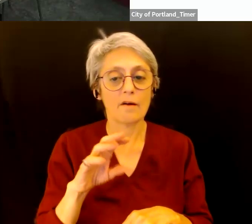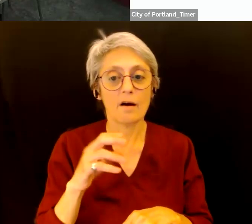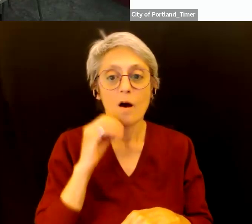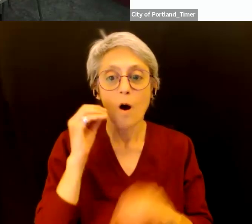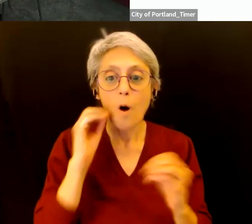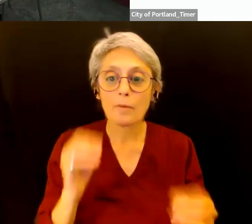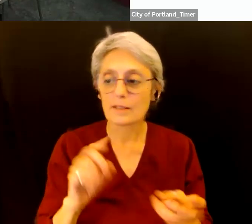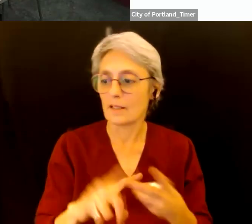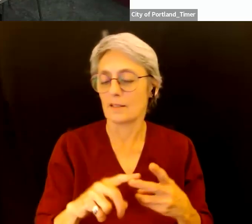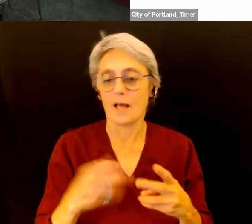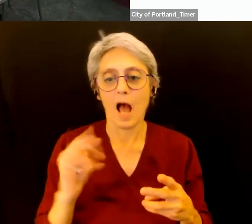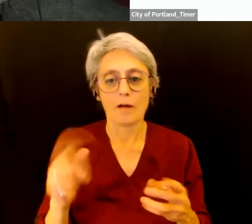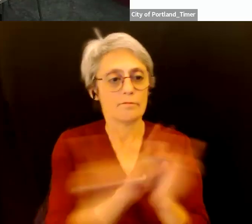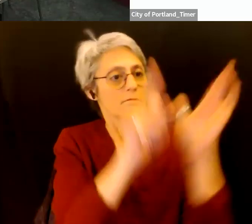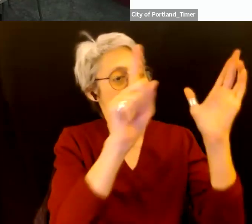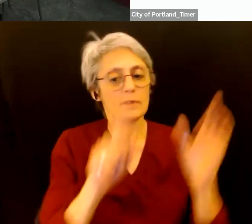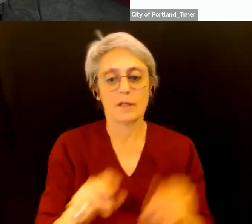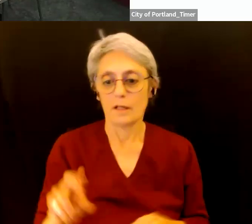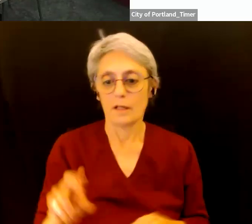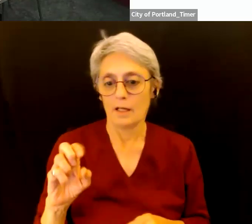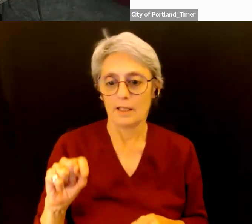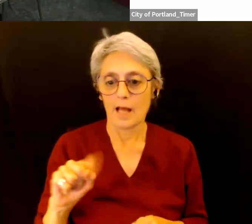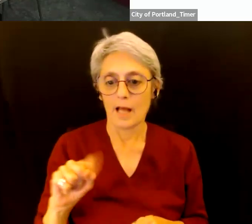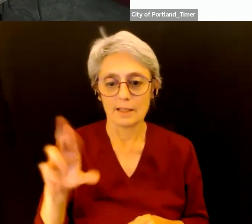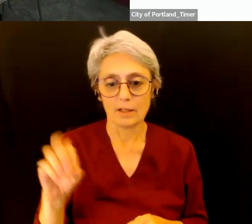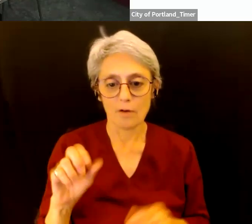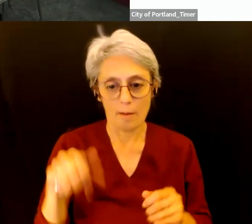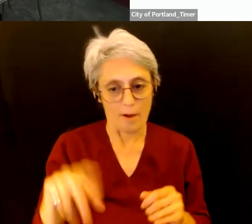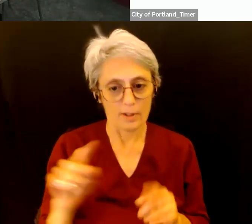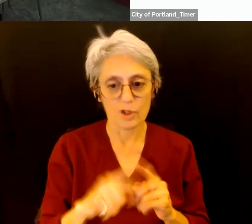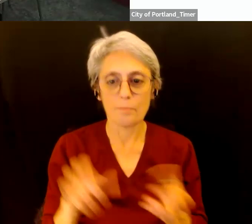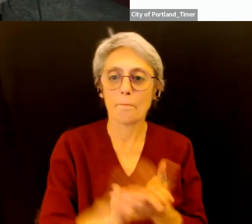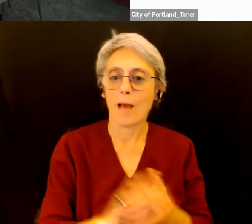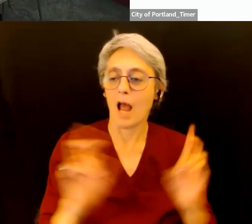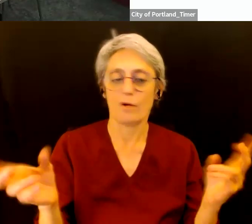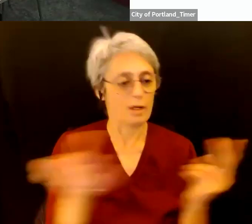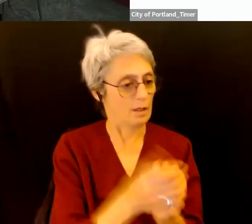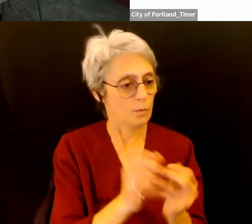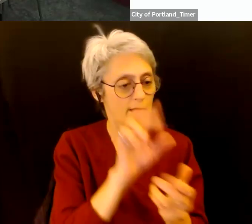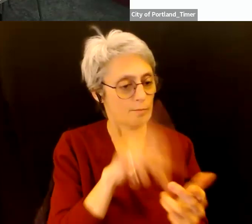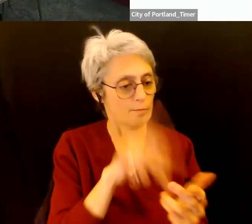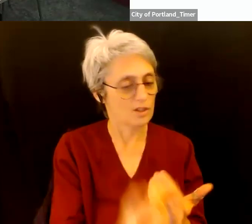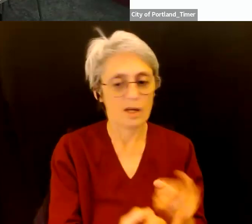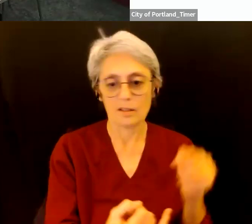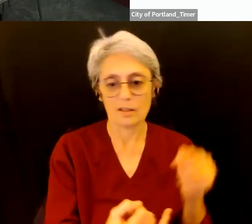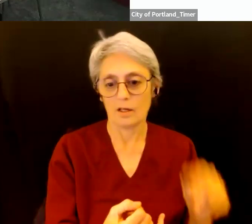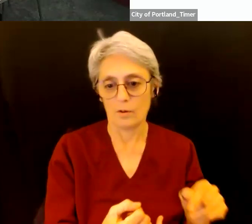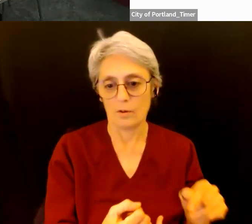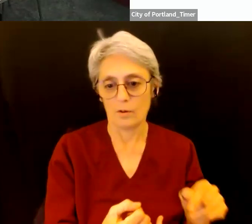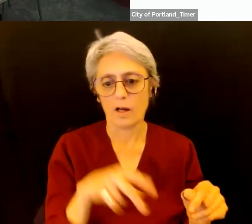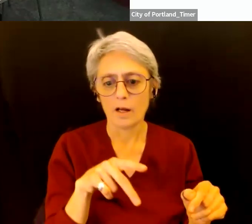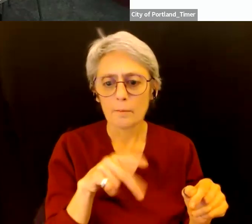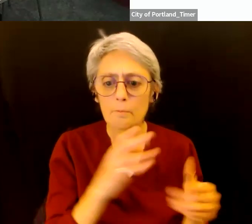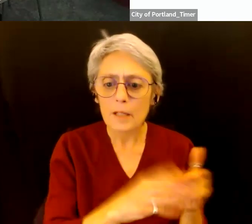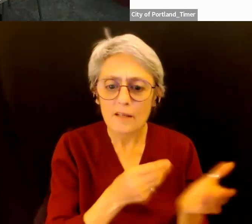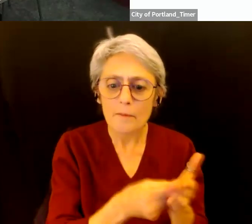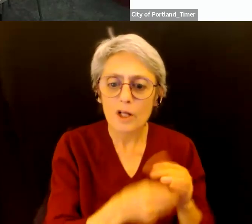Net zero apartments could be married into a project where the piece of money could be leveraged to get more money to put it to use.